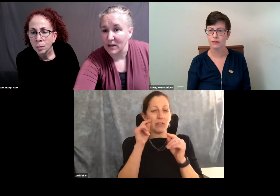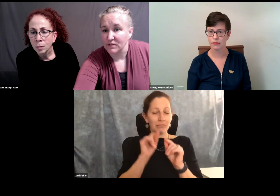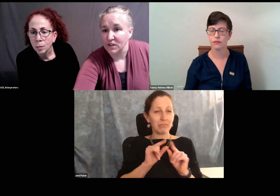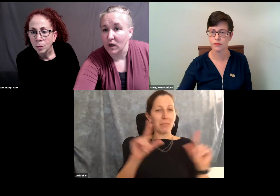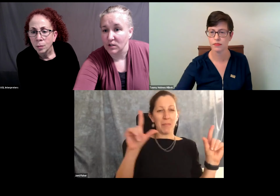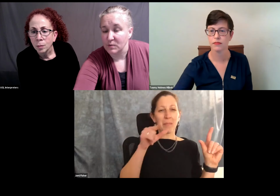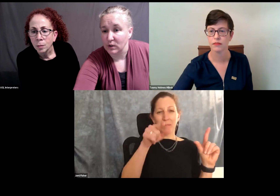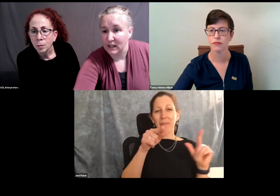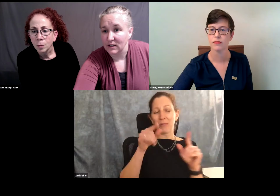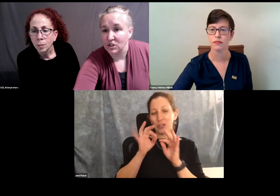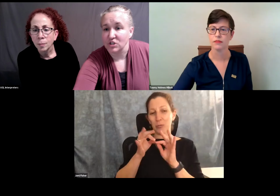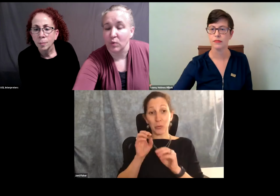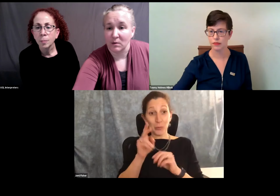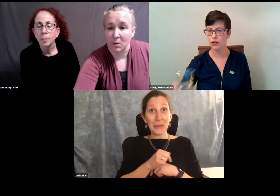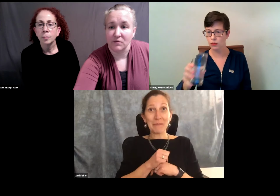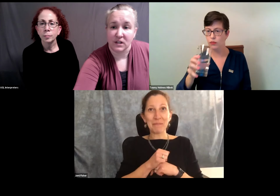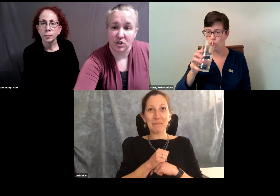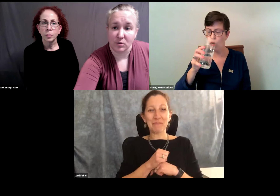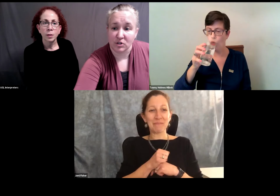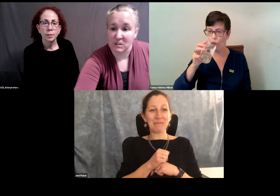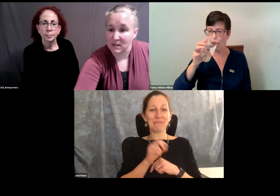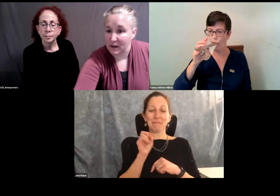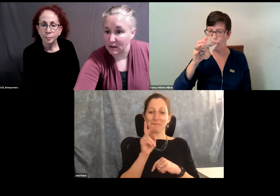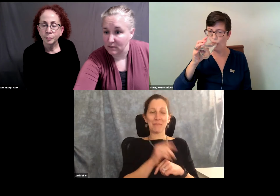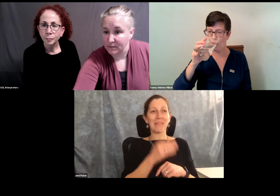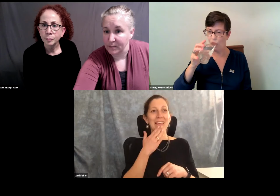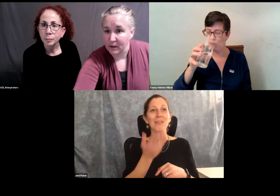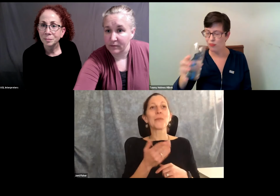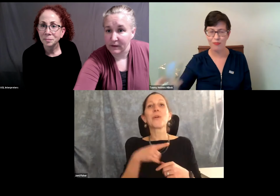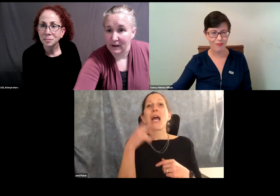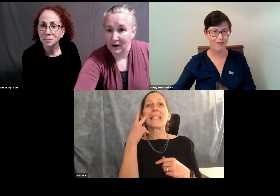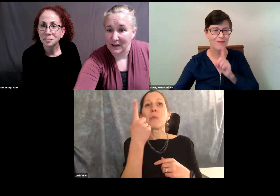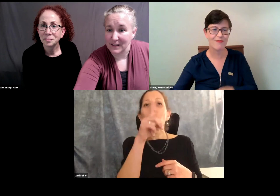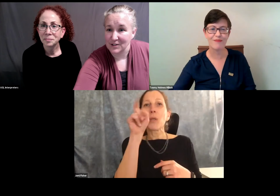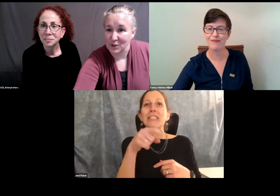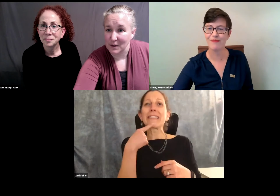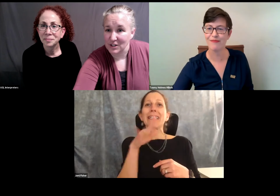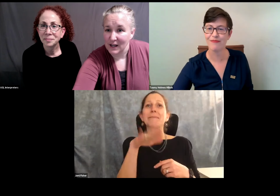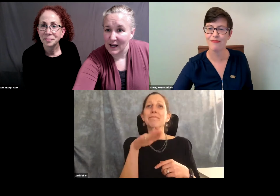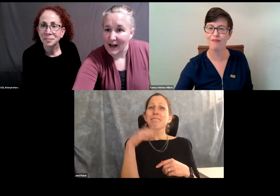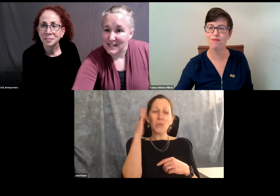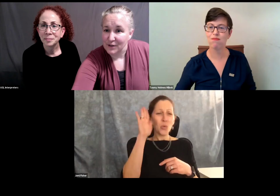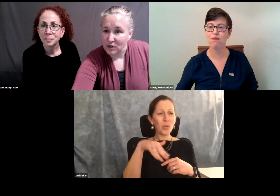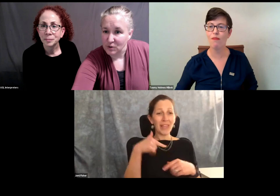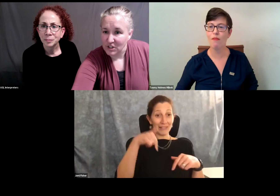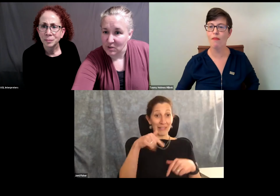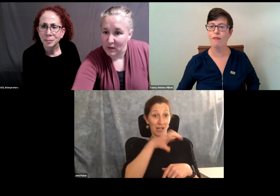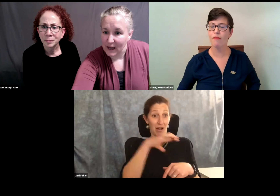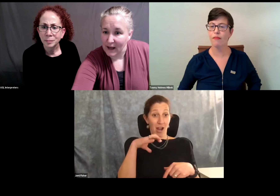if you want to use spoken English just wait a moment for the interpreters to be spotlit. Okay Thank you so much, I see the first question we have.